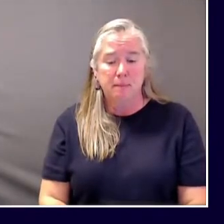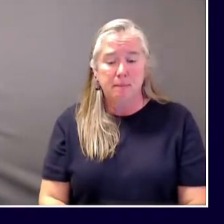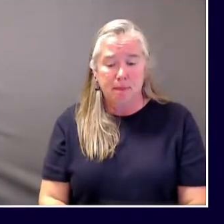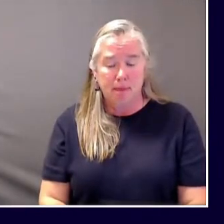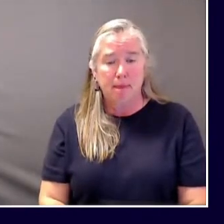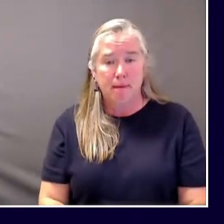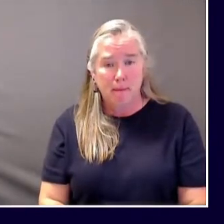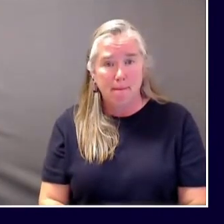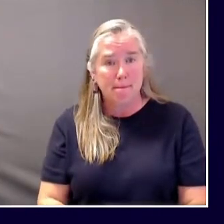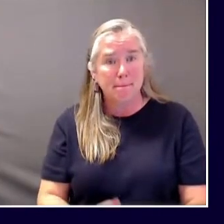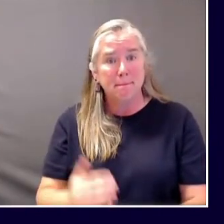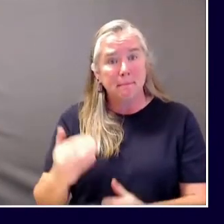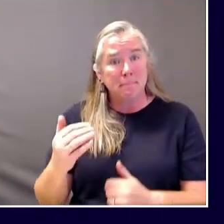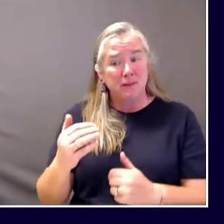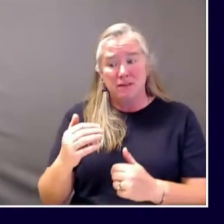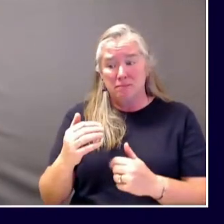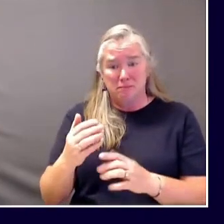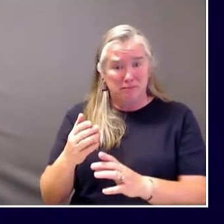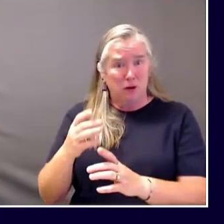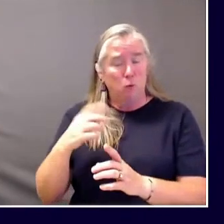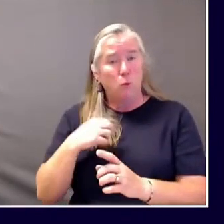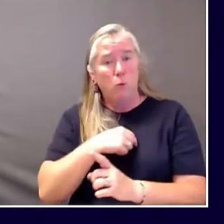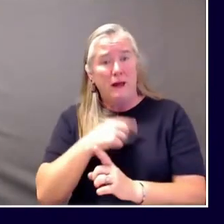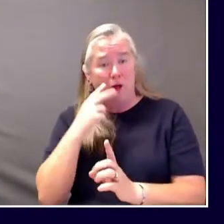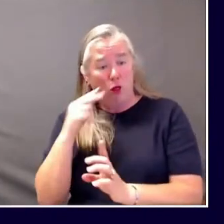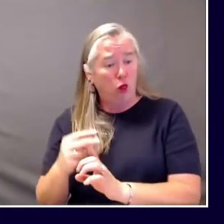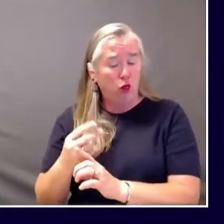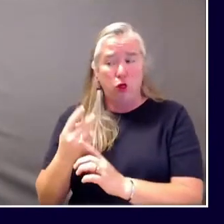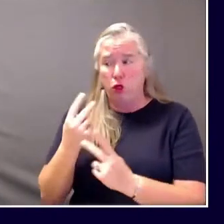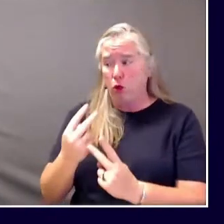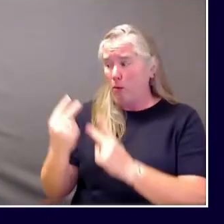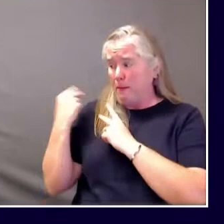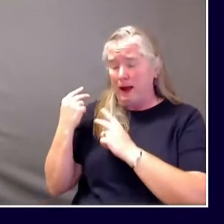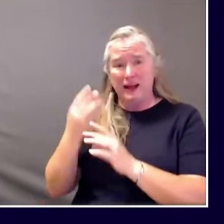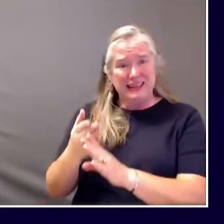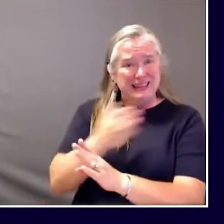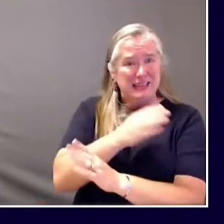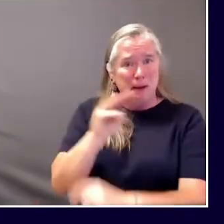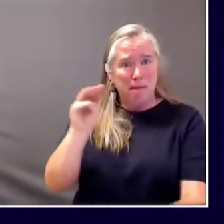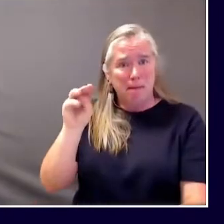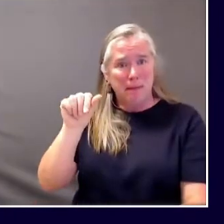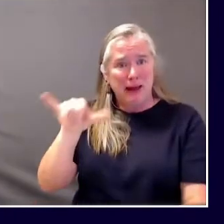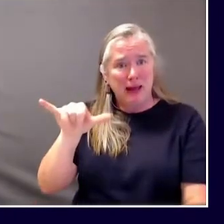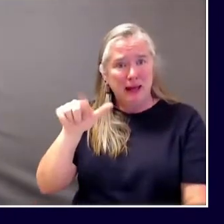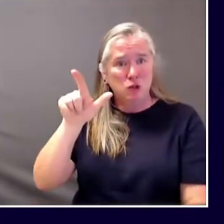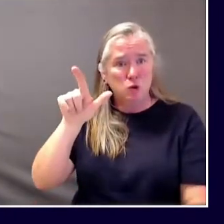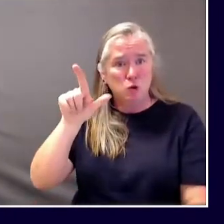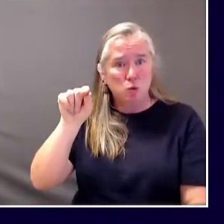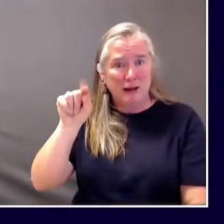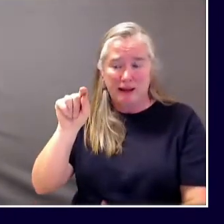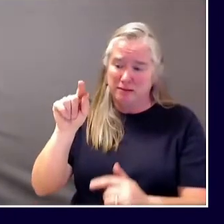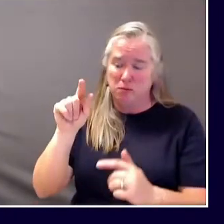number of new cases per day was may twentieth